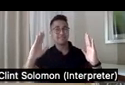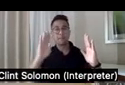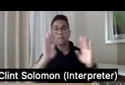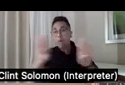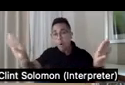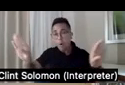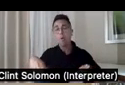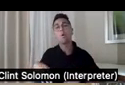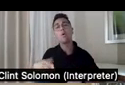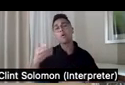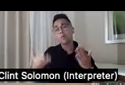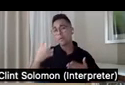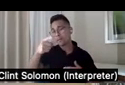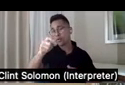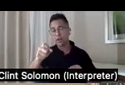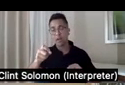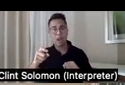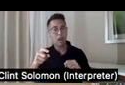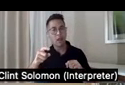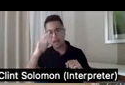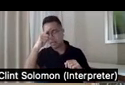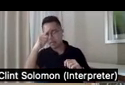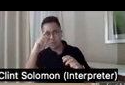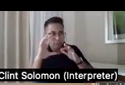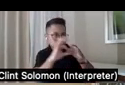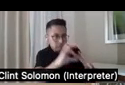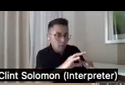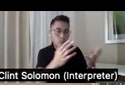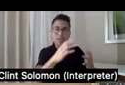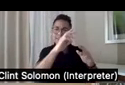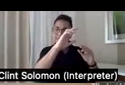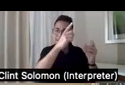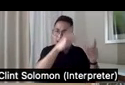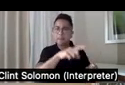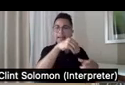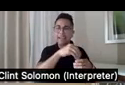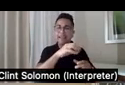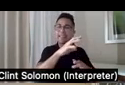to connect to what's going on in the inclusive classroom so just yesterday we were doing a little